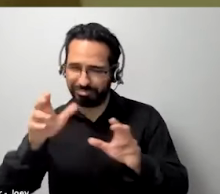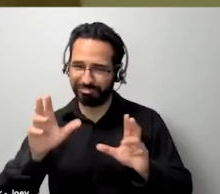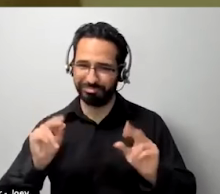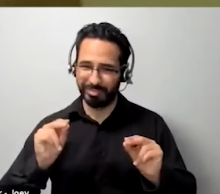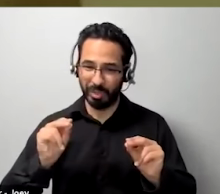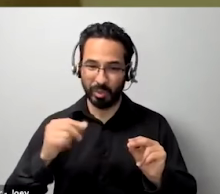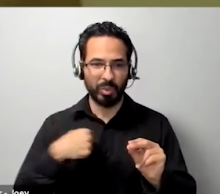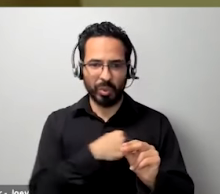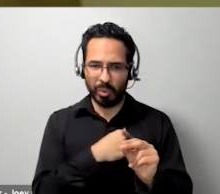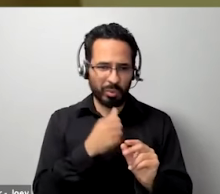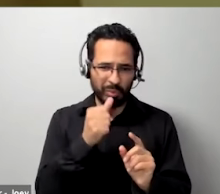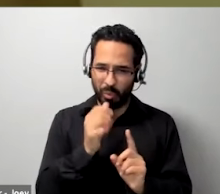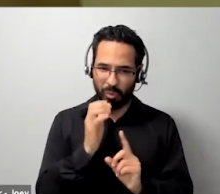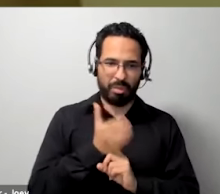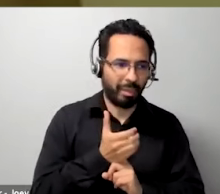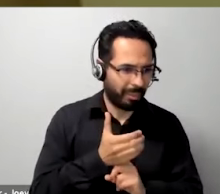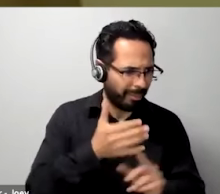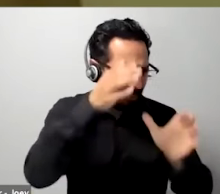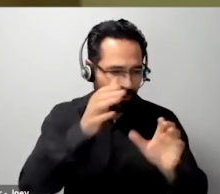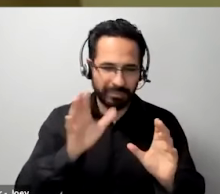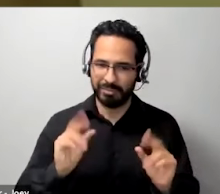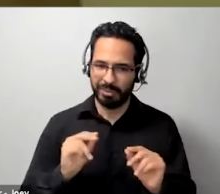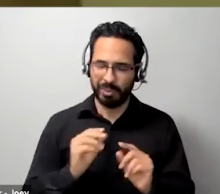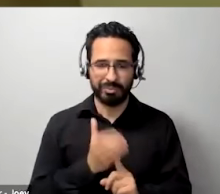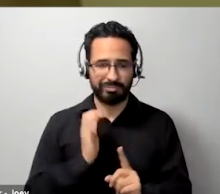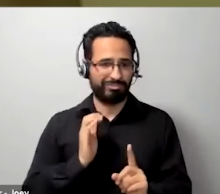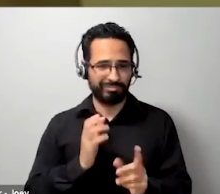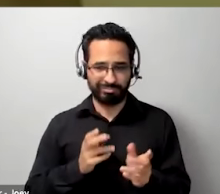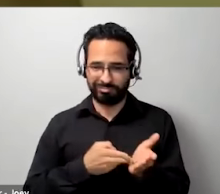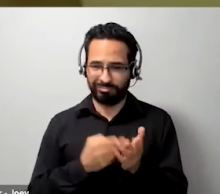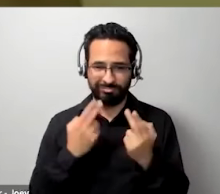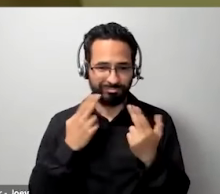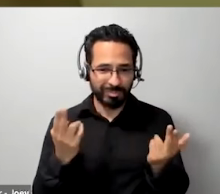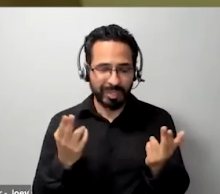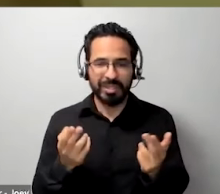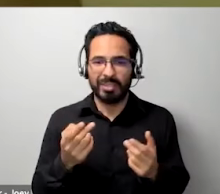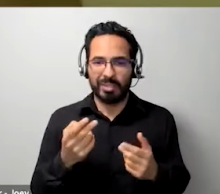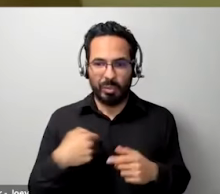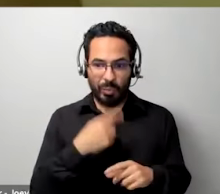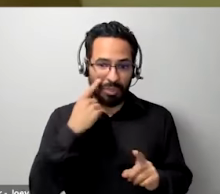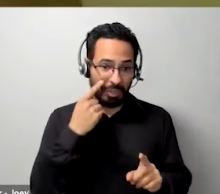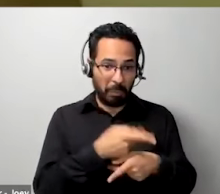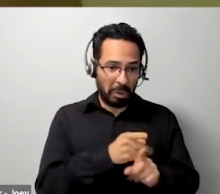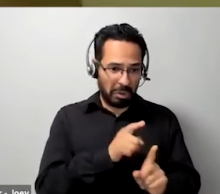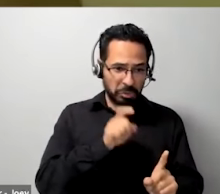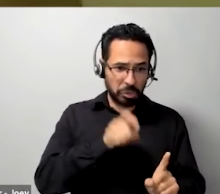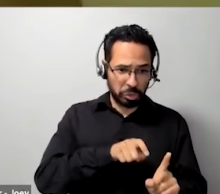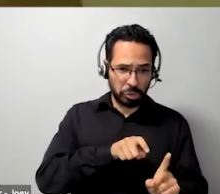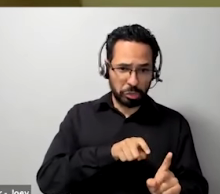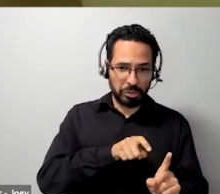And we also may have a perspective based on a device of what we think it should be doing. And then we have somebody sit down